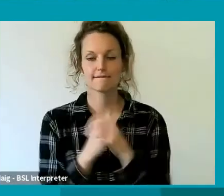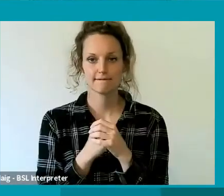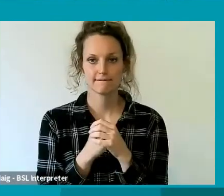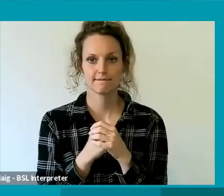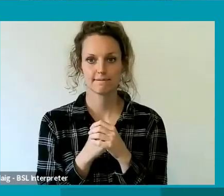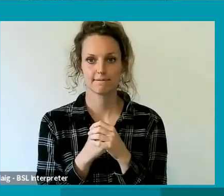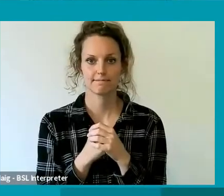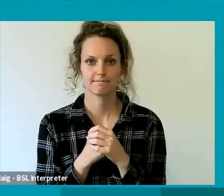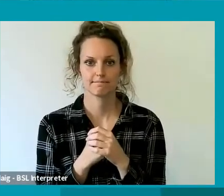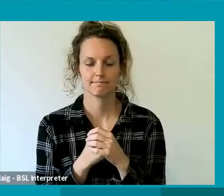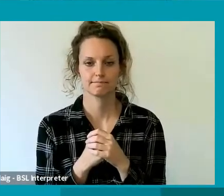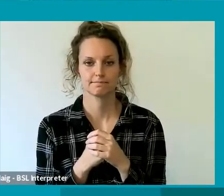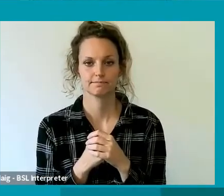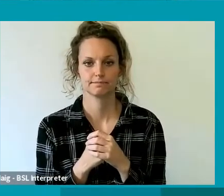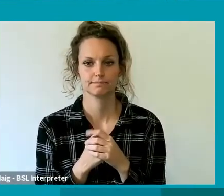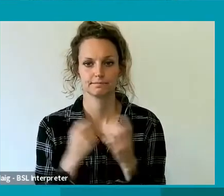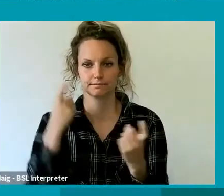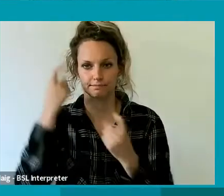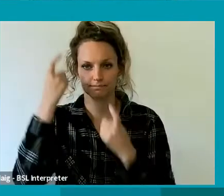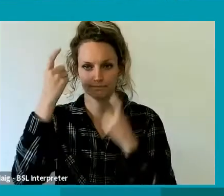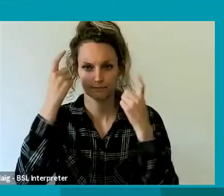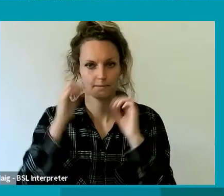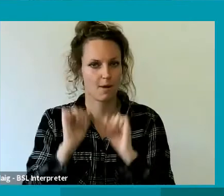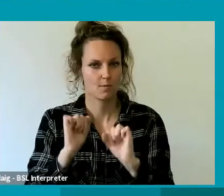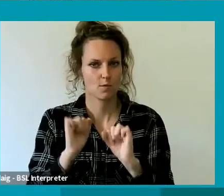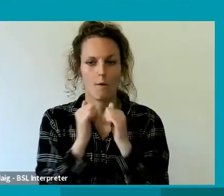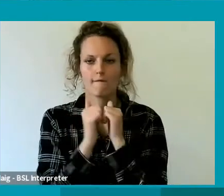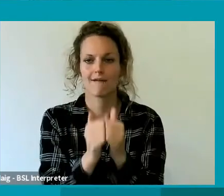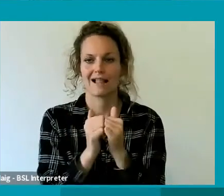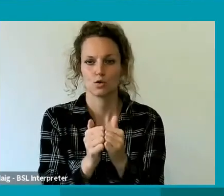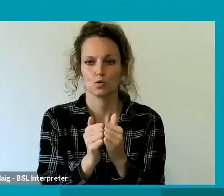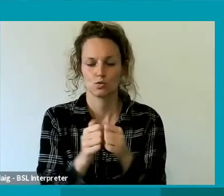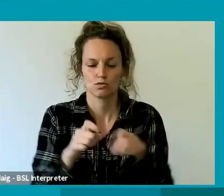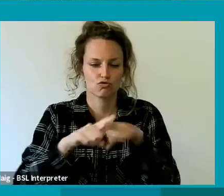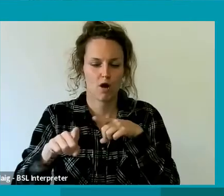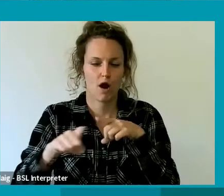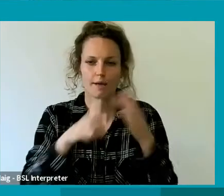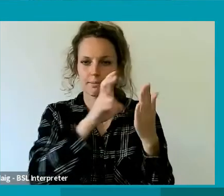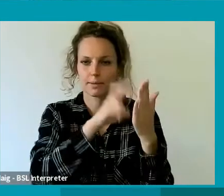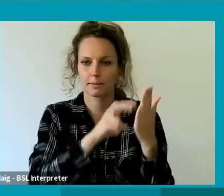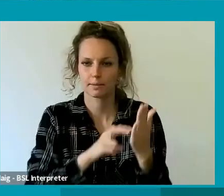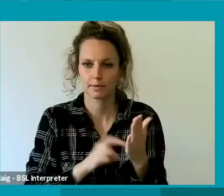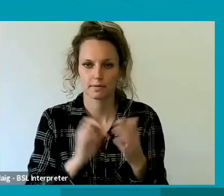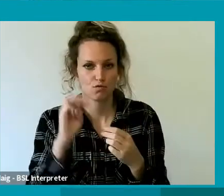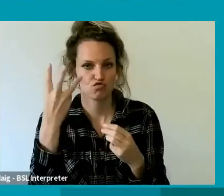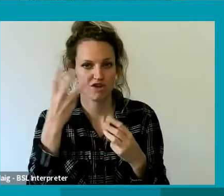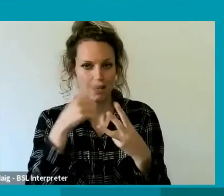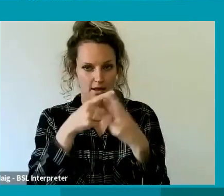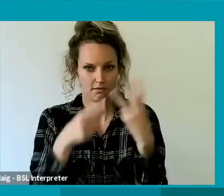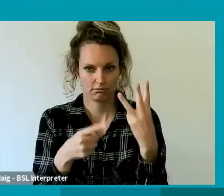Think about what your values are try and jot down three core values that you might have.